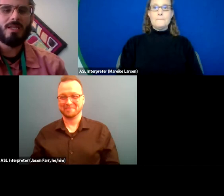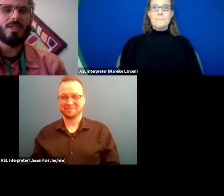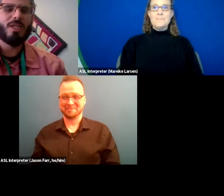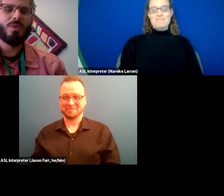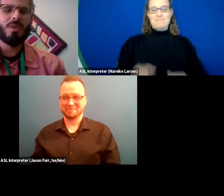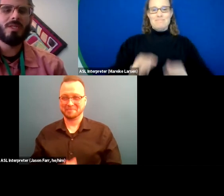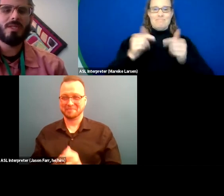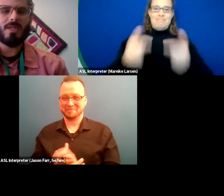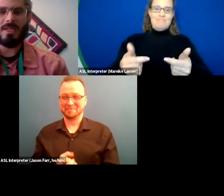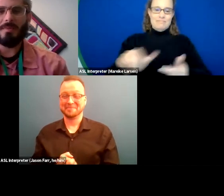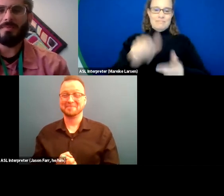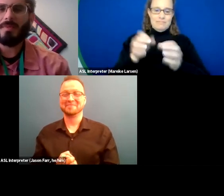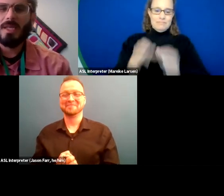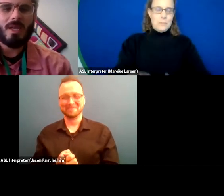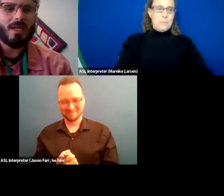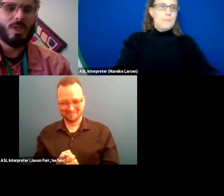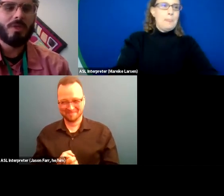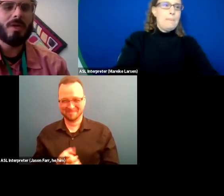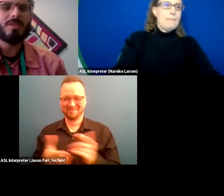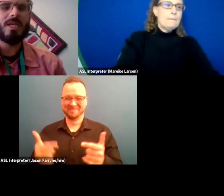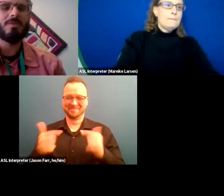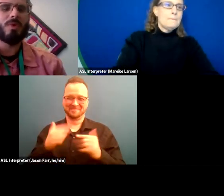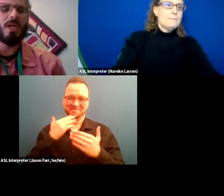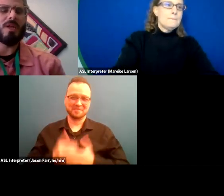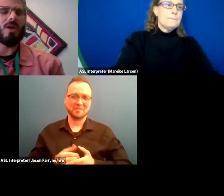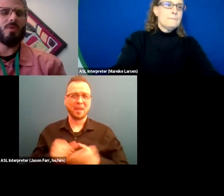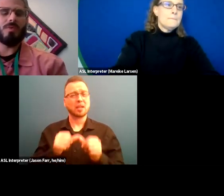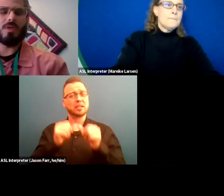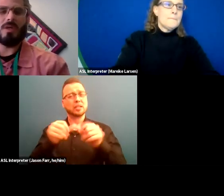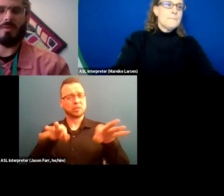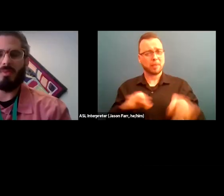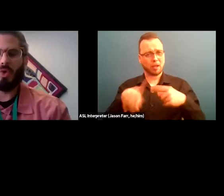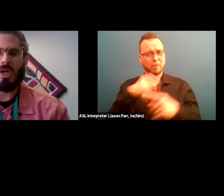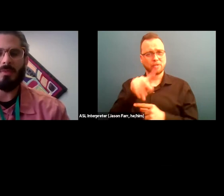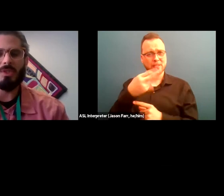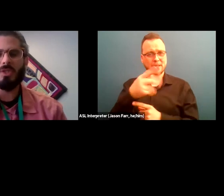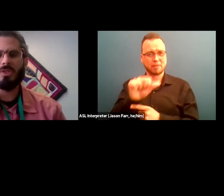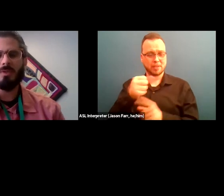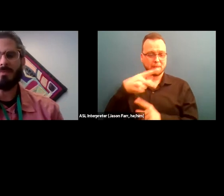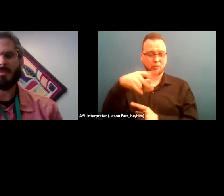And then continuing a little bit about SAMHSA PRIME and how our program is structured.